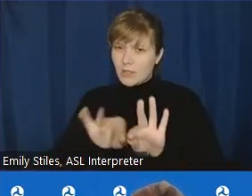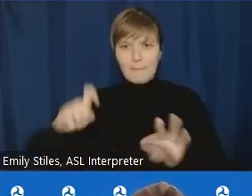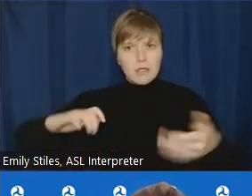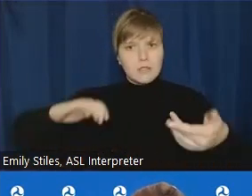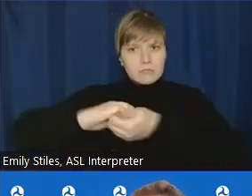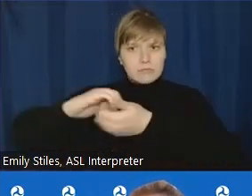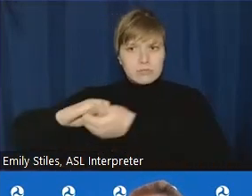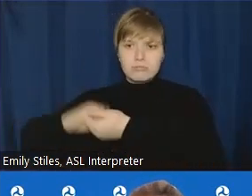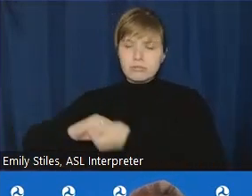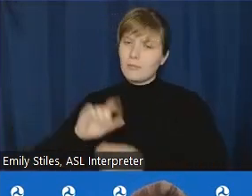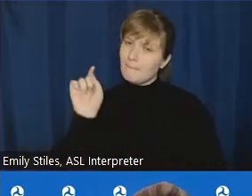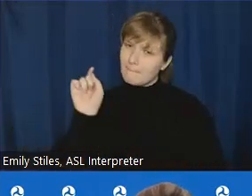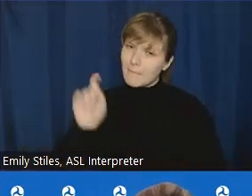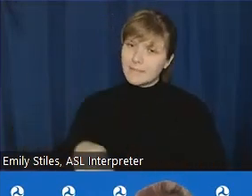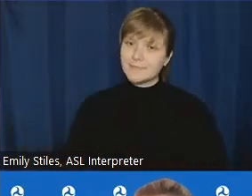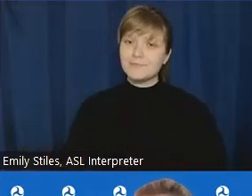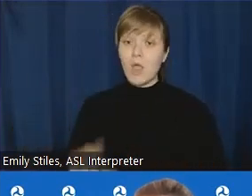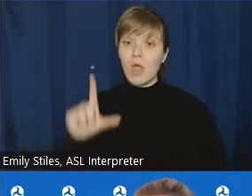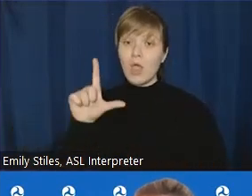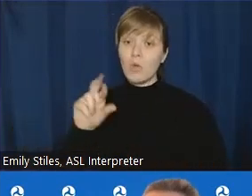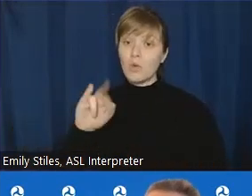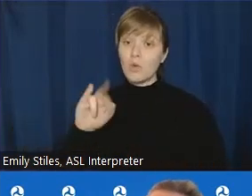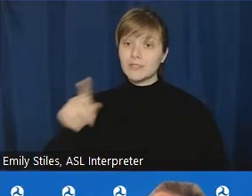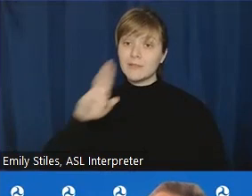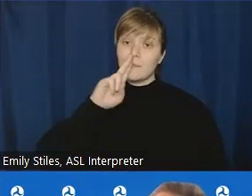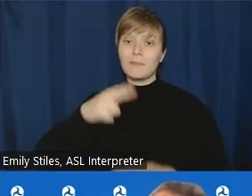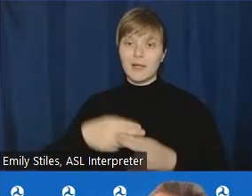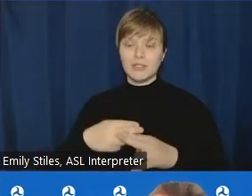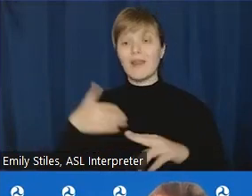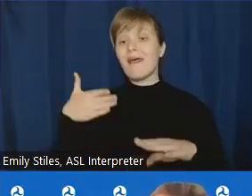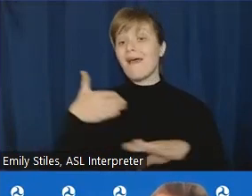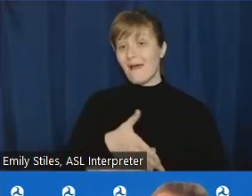As Lori mentioned, later on in today’s webinar, I am going to be sharing with some of you that